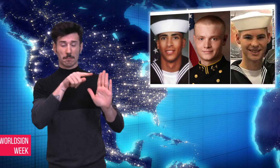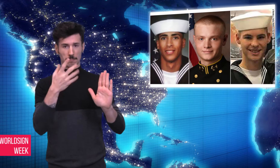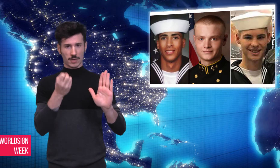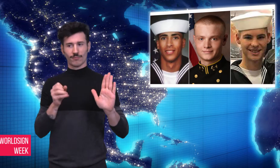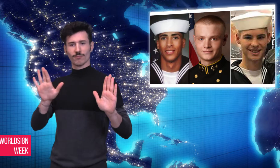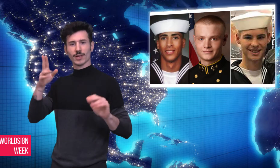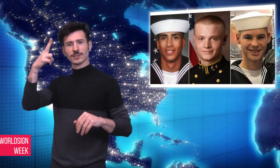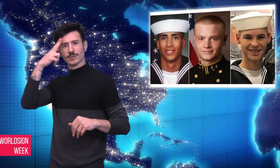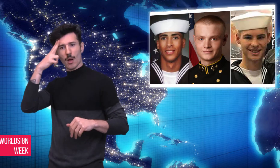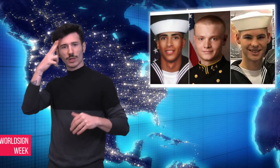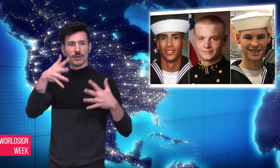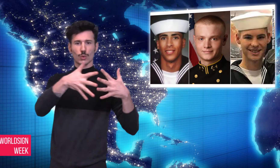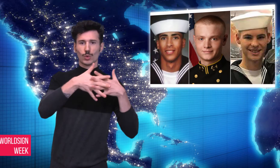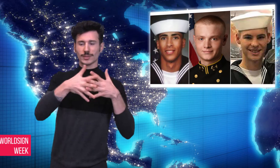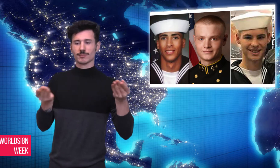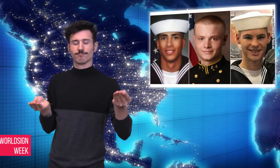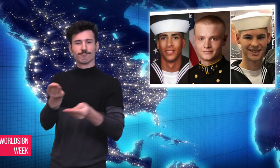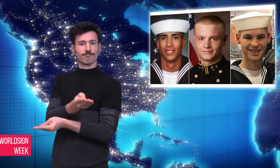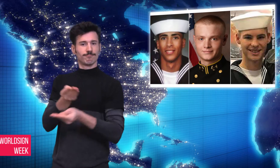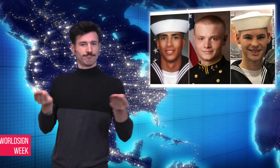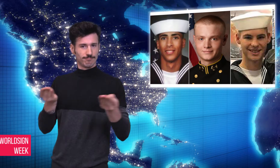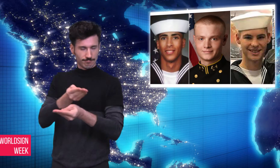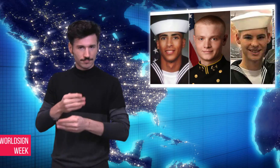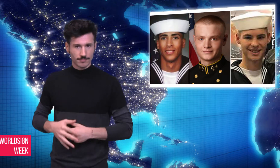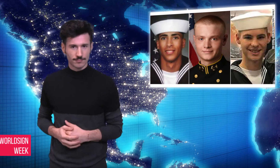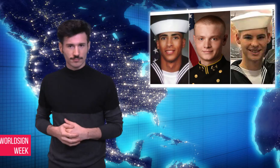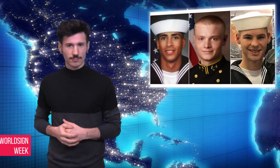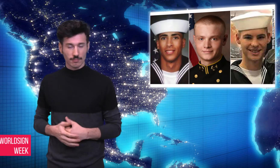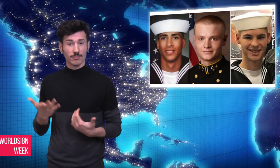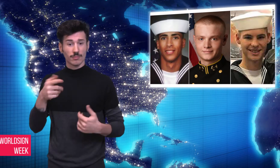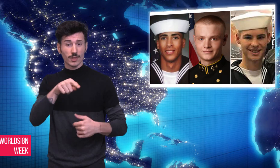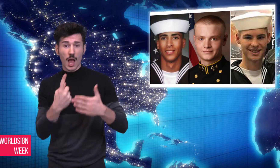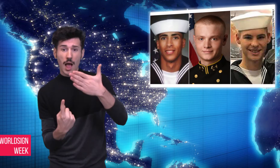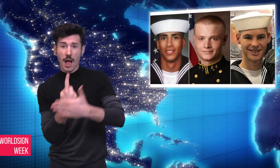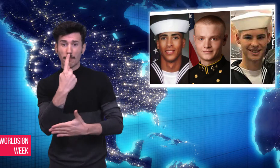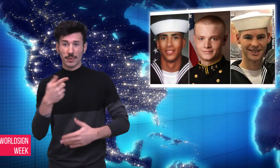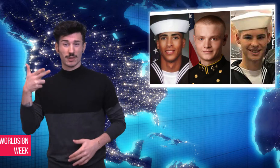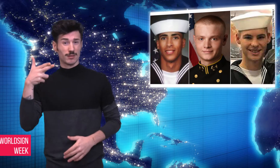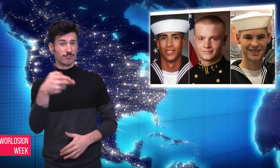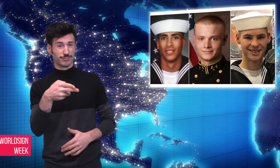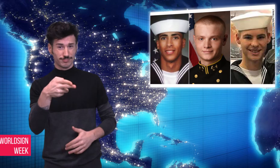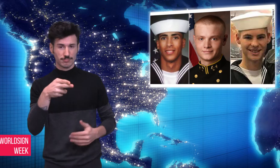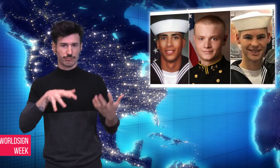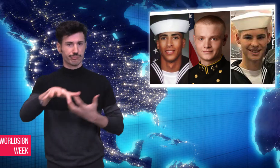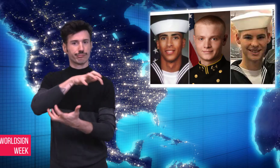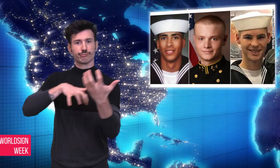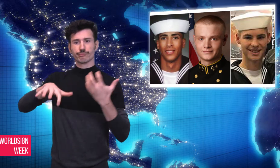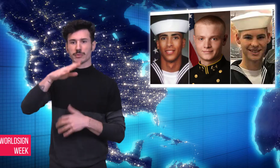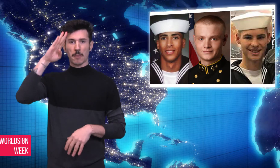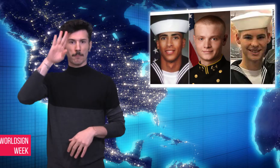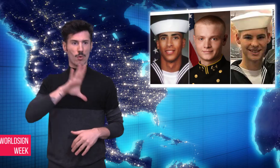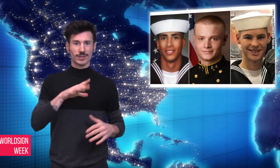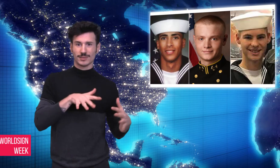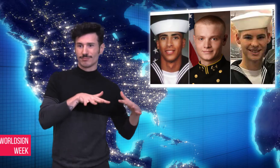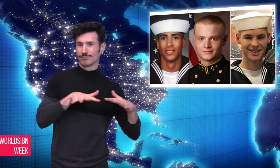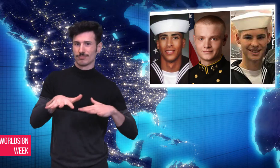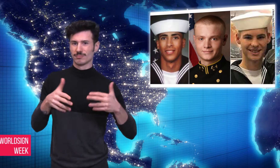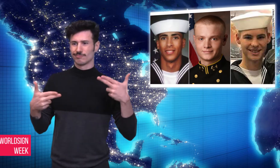training program as part of an exchange program with Saudi Arabia.